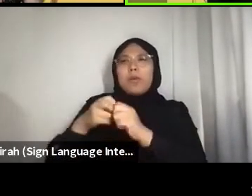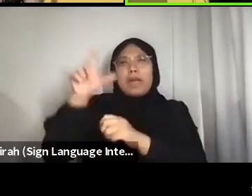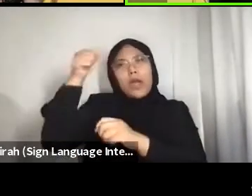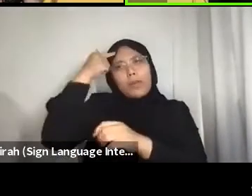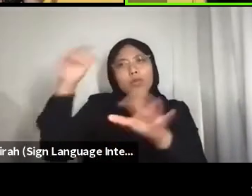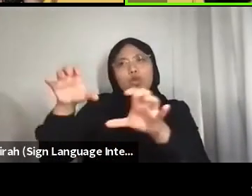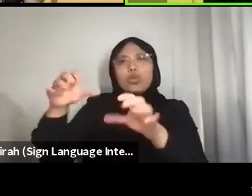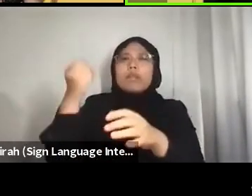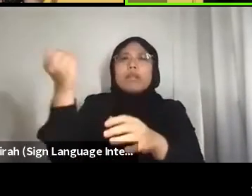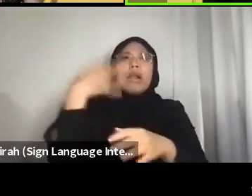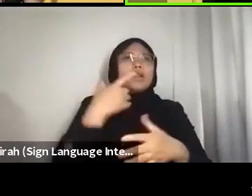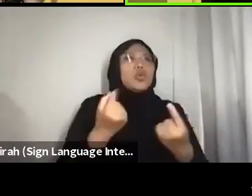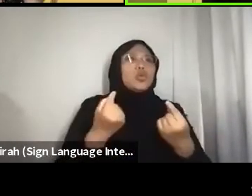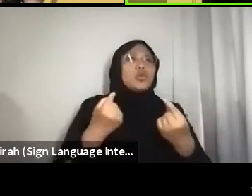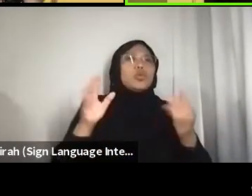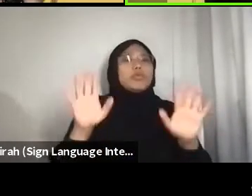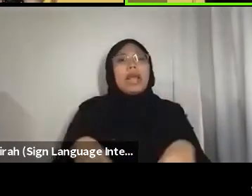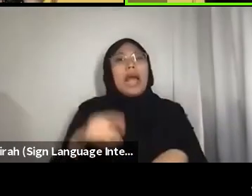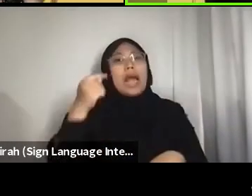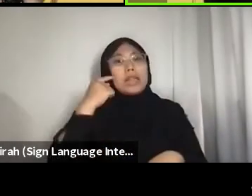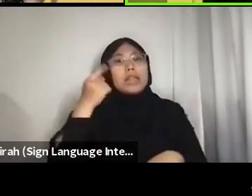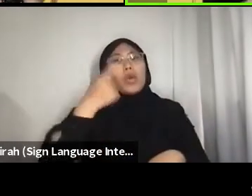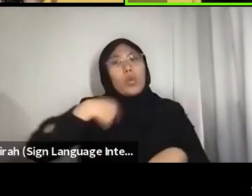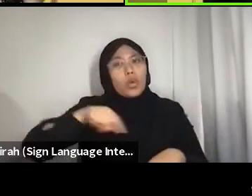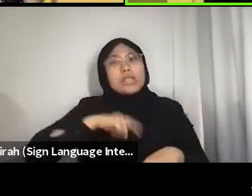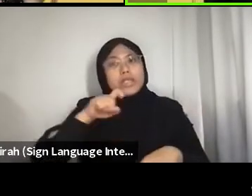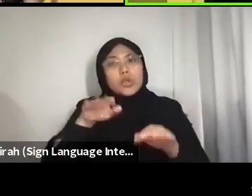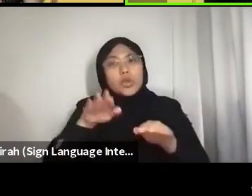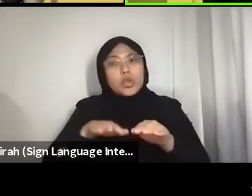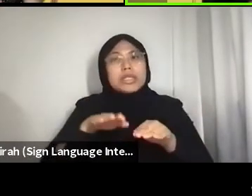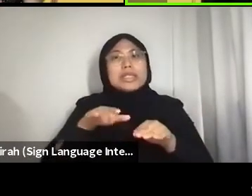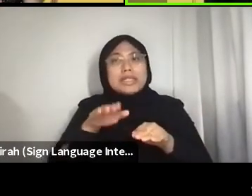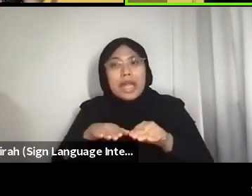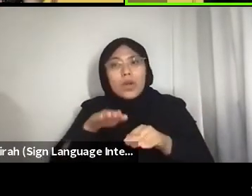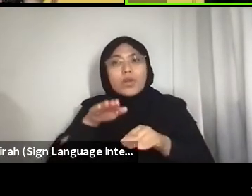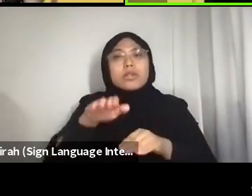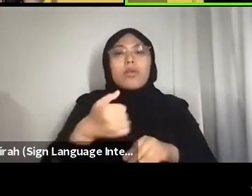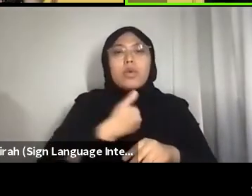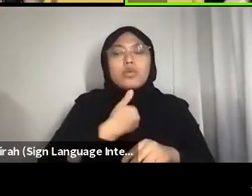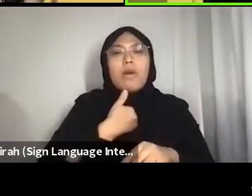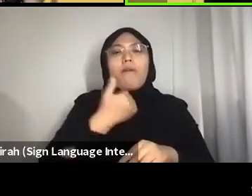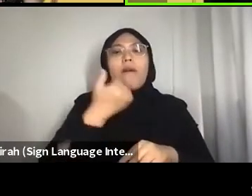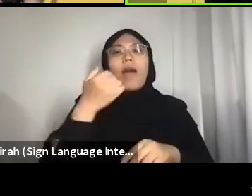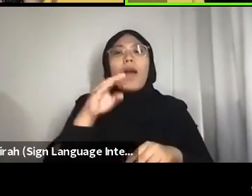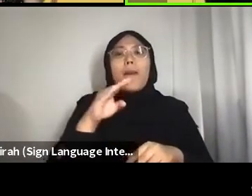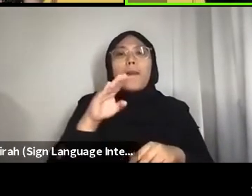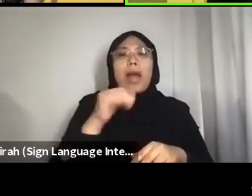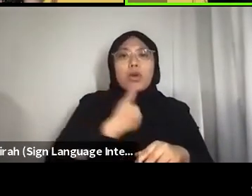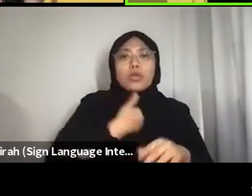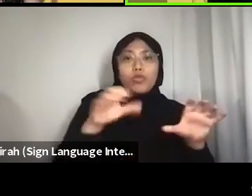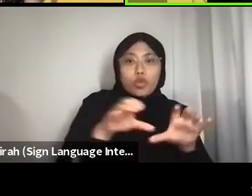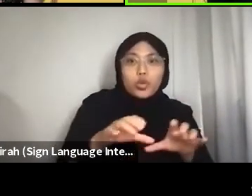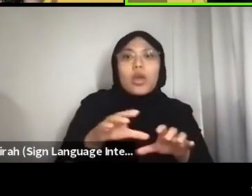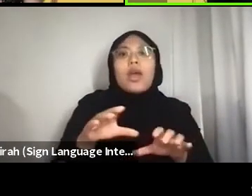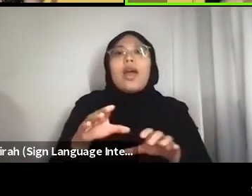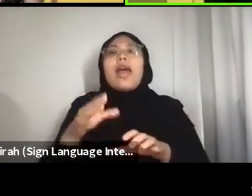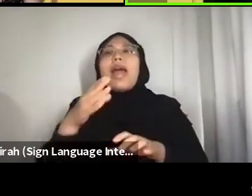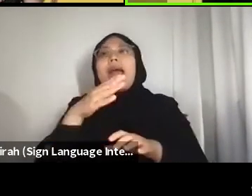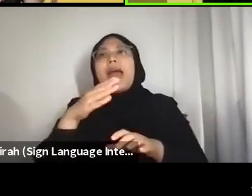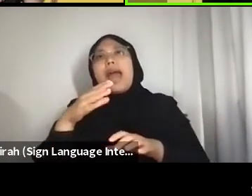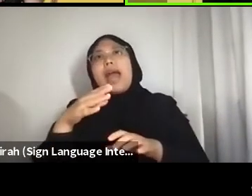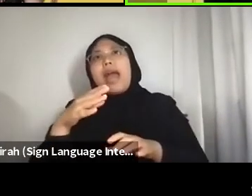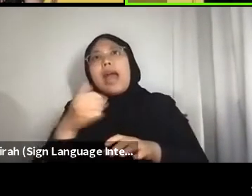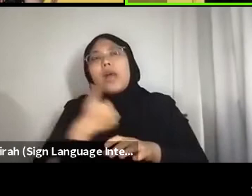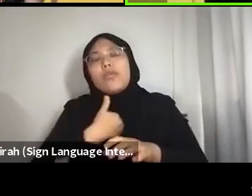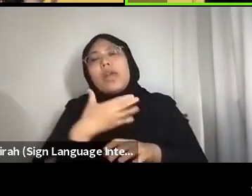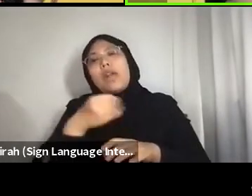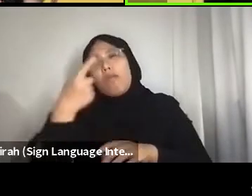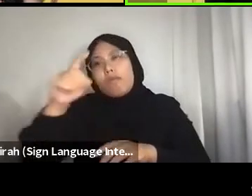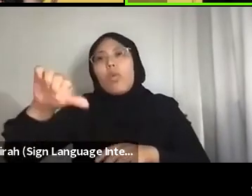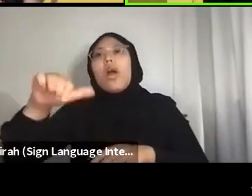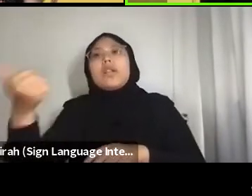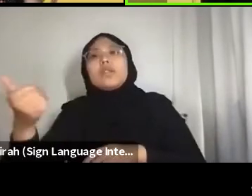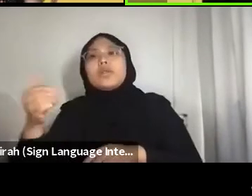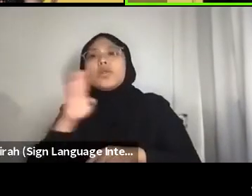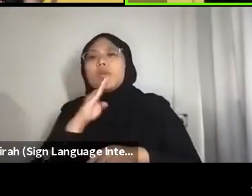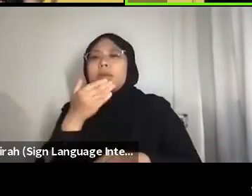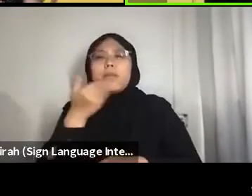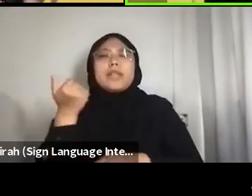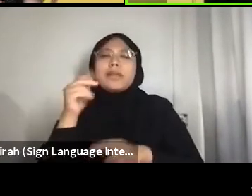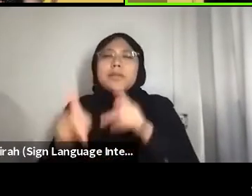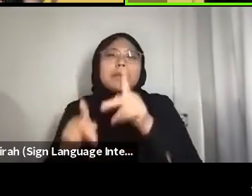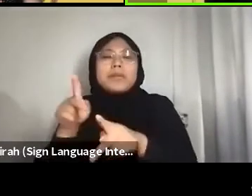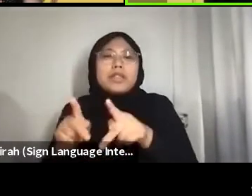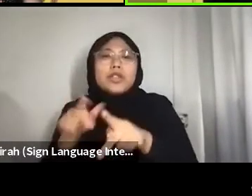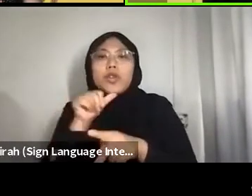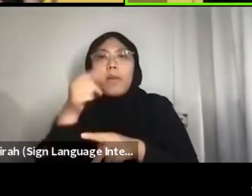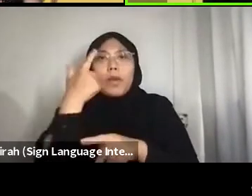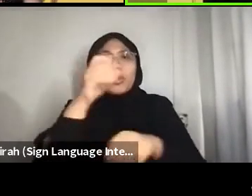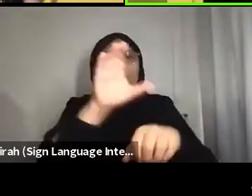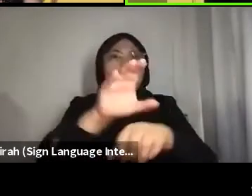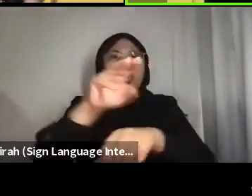I think we all need to take that step by ourselves for ourselves and for others. To be better people just to be better people, not just because the church or mosque tells you so.